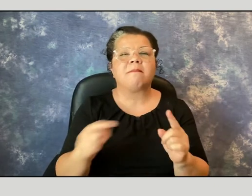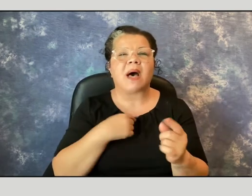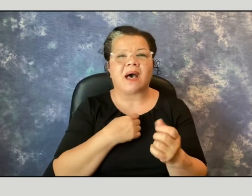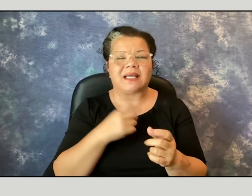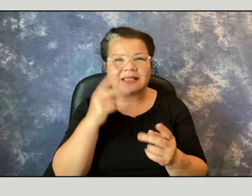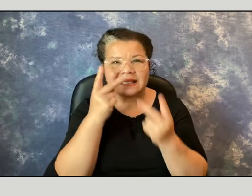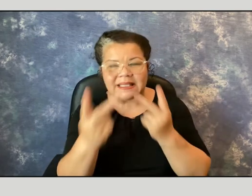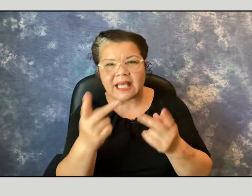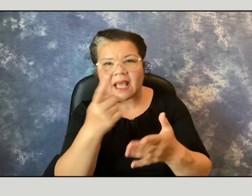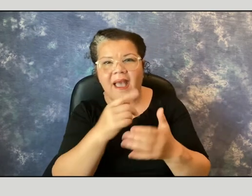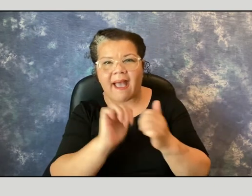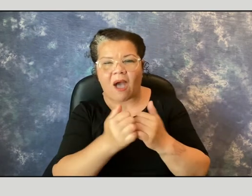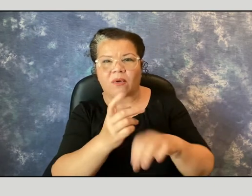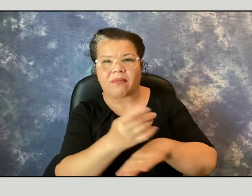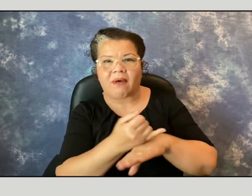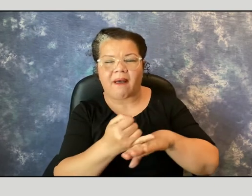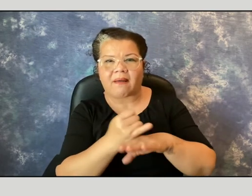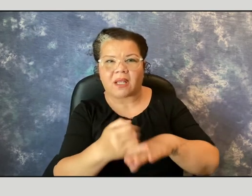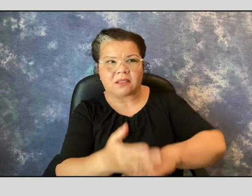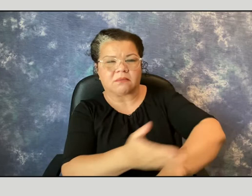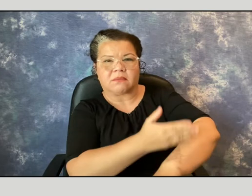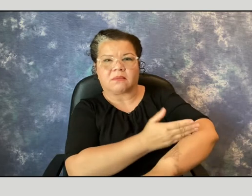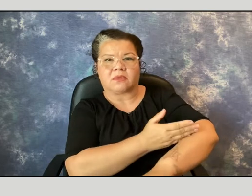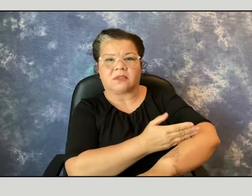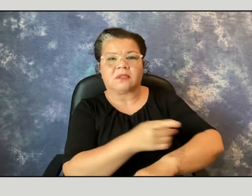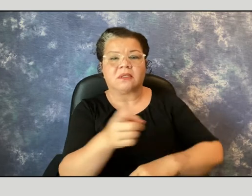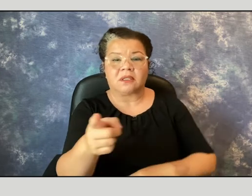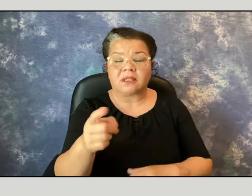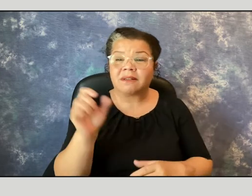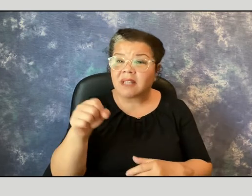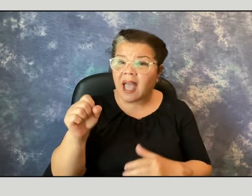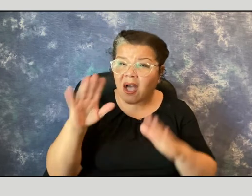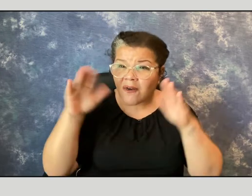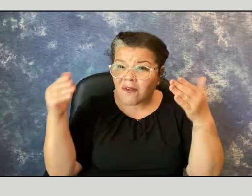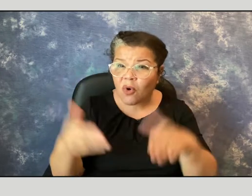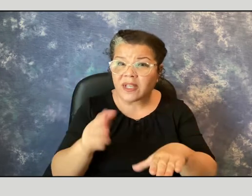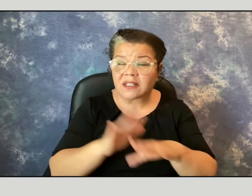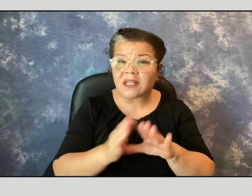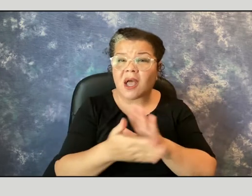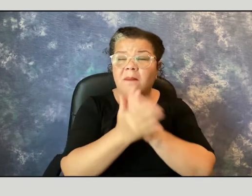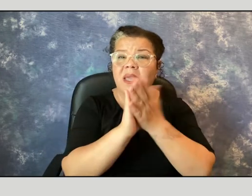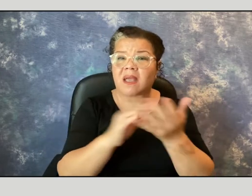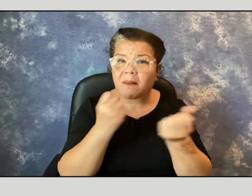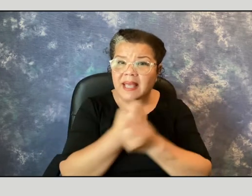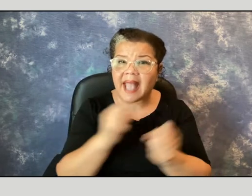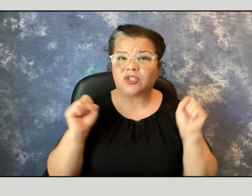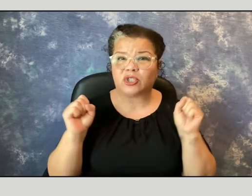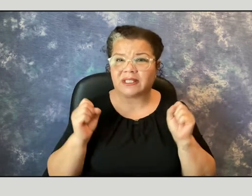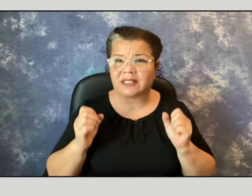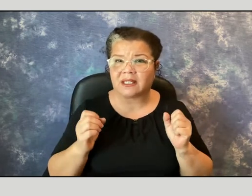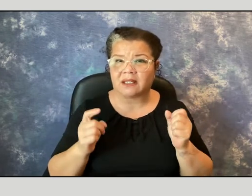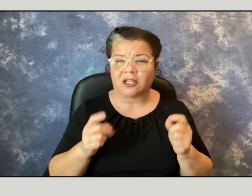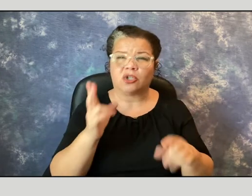Yeah, just focusing on agency instead of... I think natural disasters bring out often the best in people,